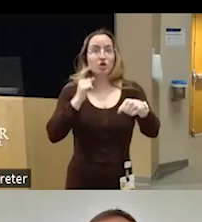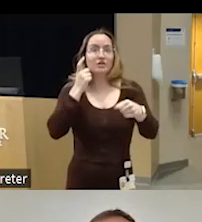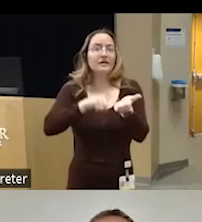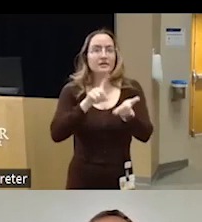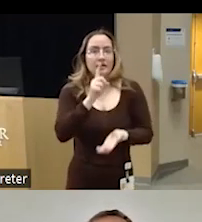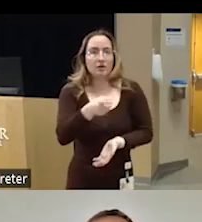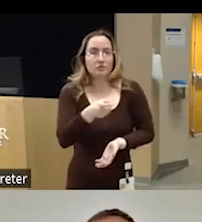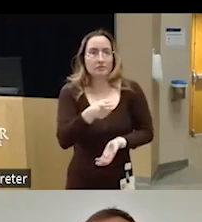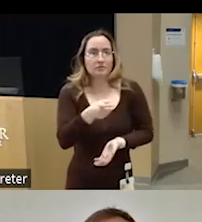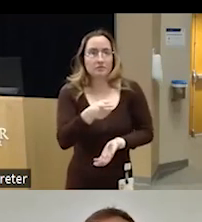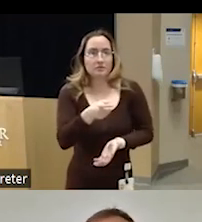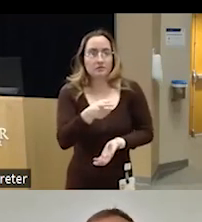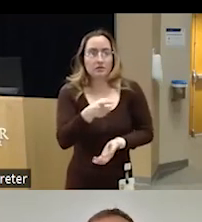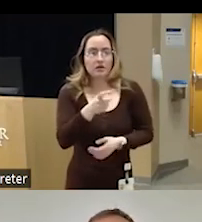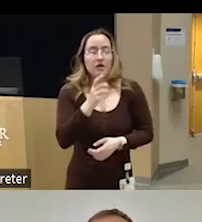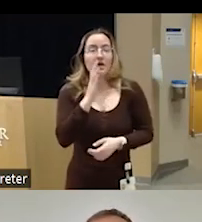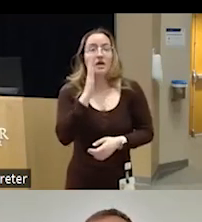That interferes with developmental milestones.